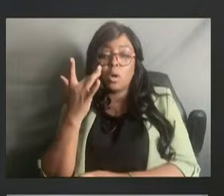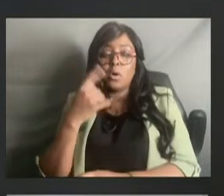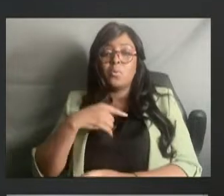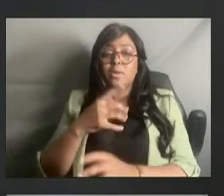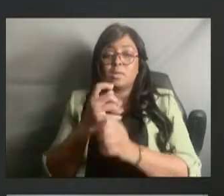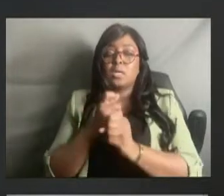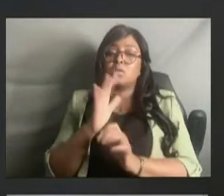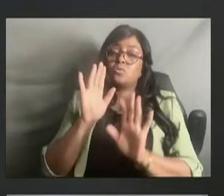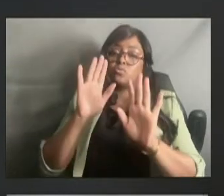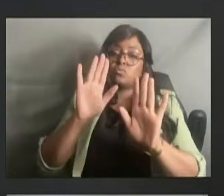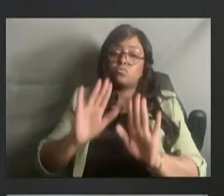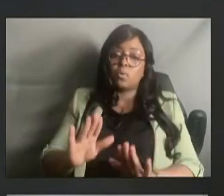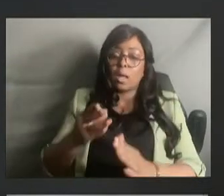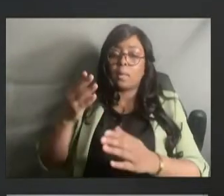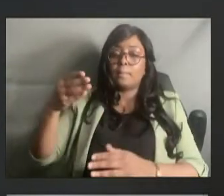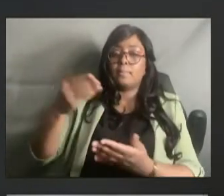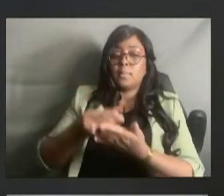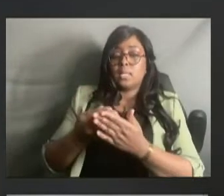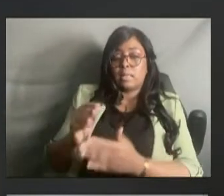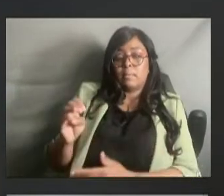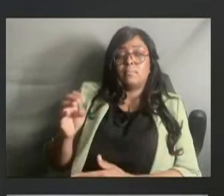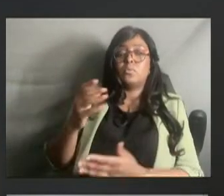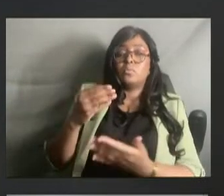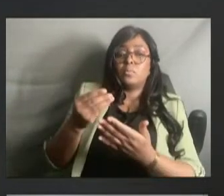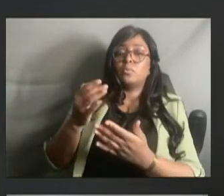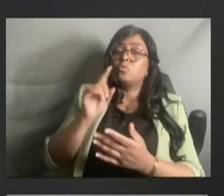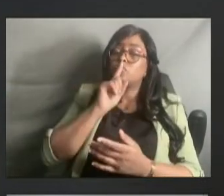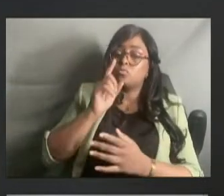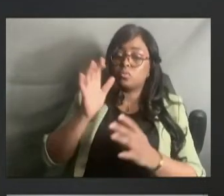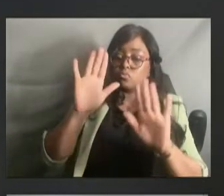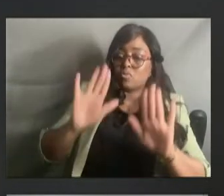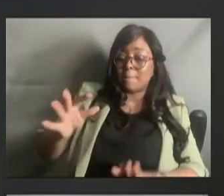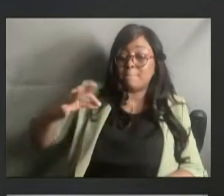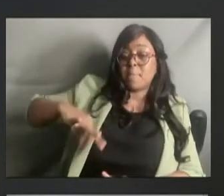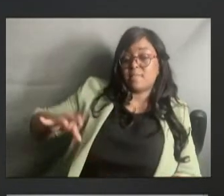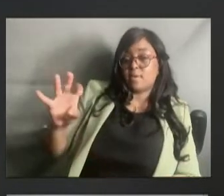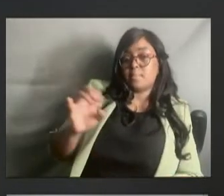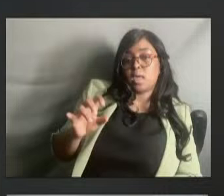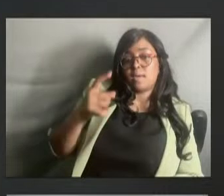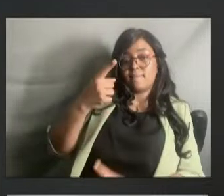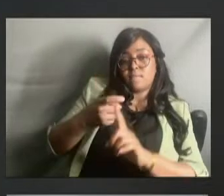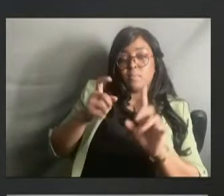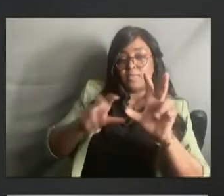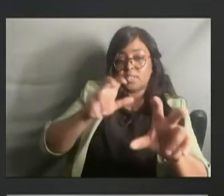about where we invest and how we invest, so that we get a great